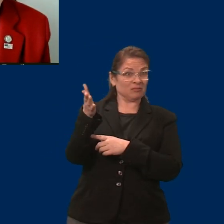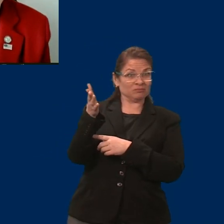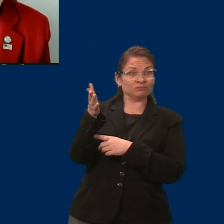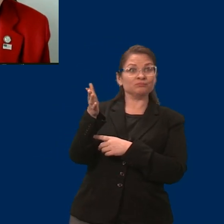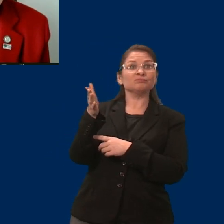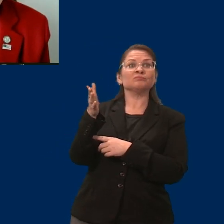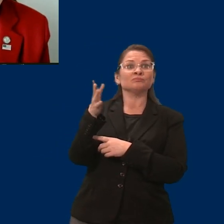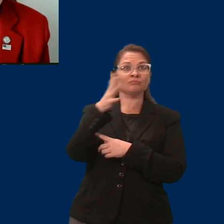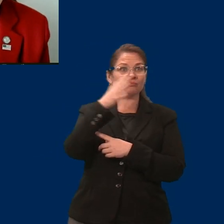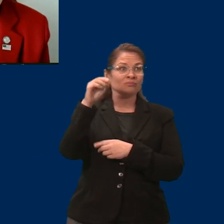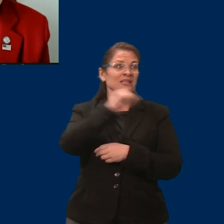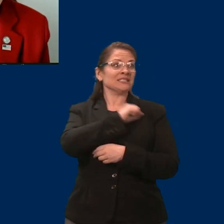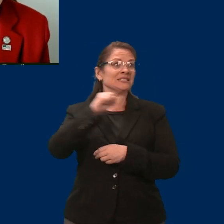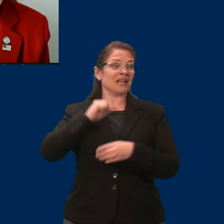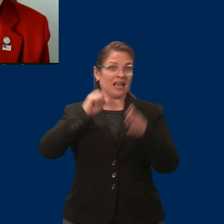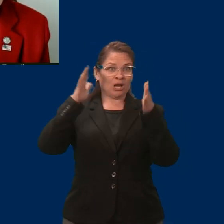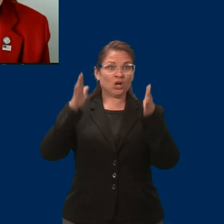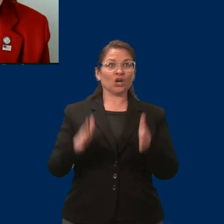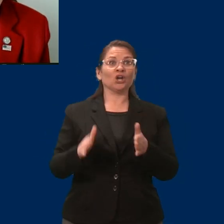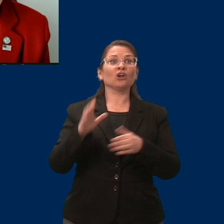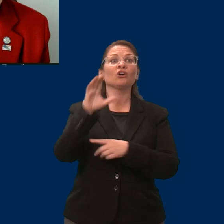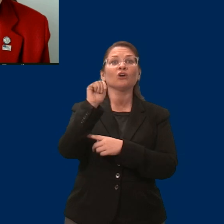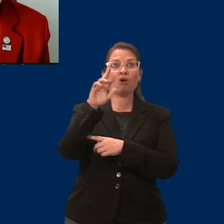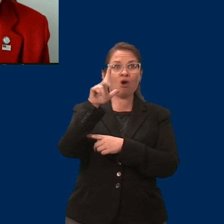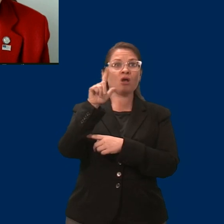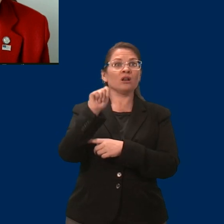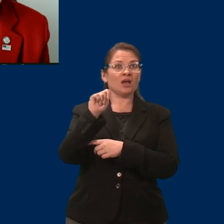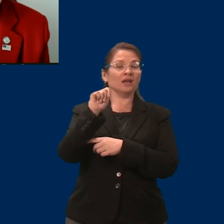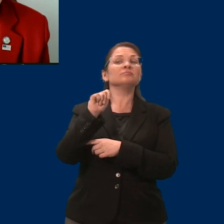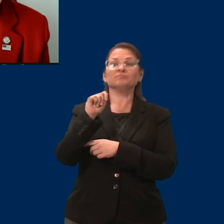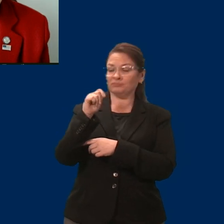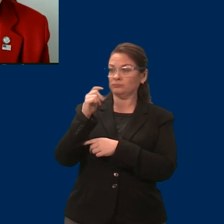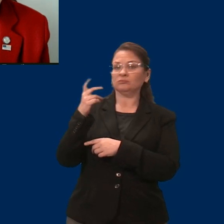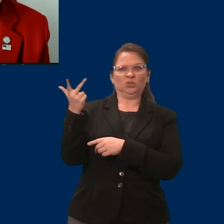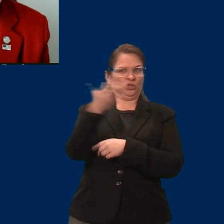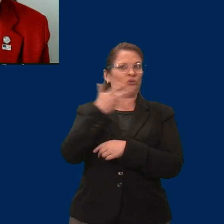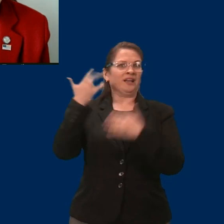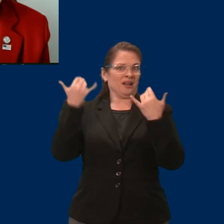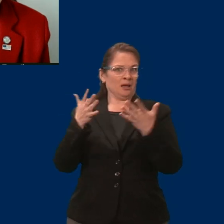programs, and have seen this shortage take its toll on not only people with disabilities,